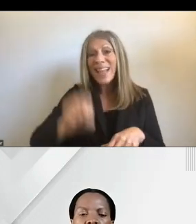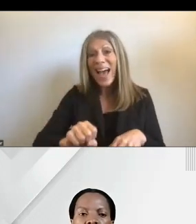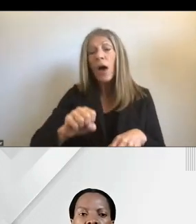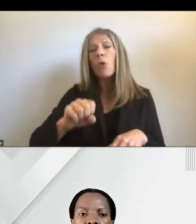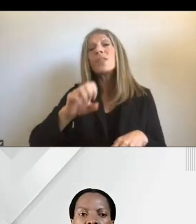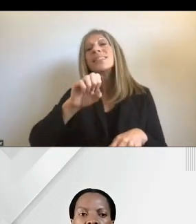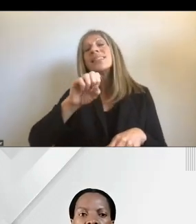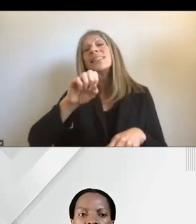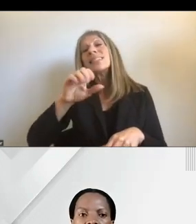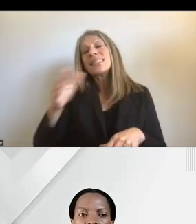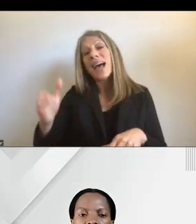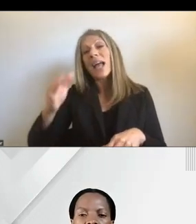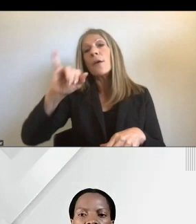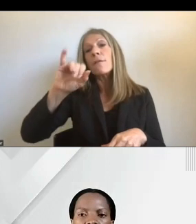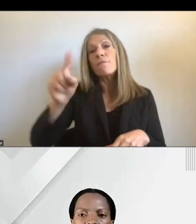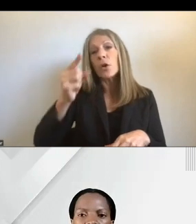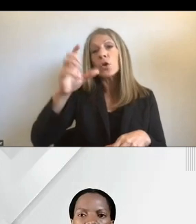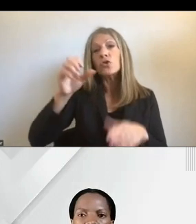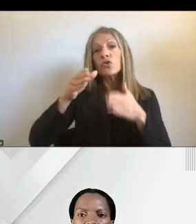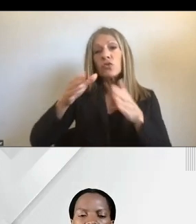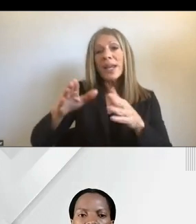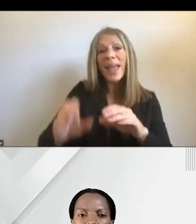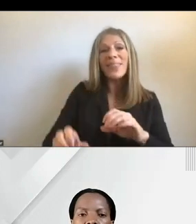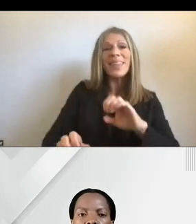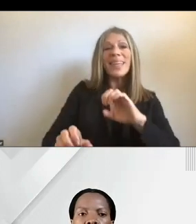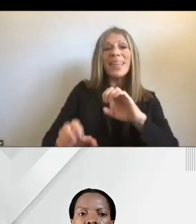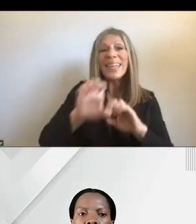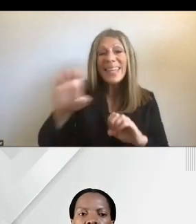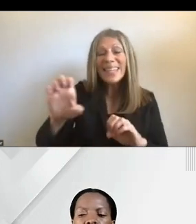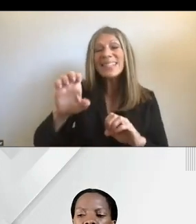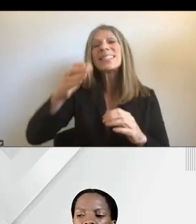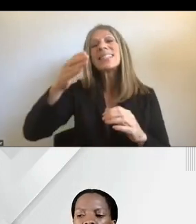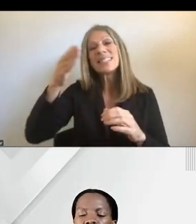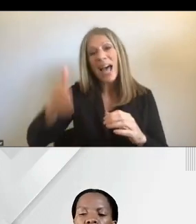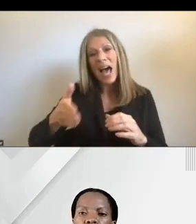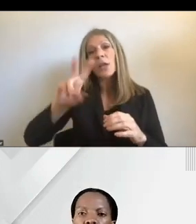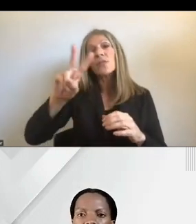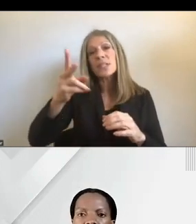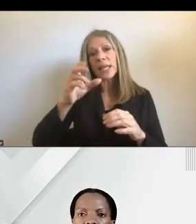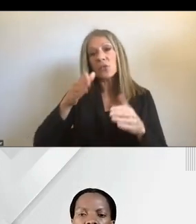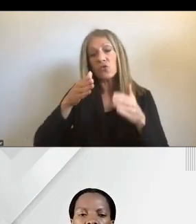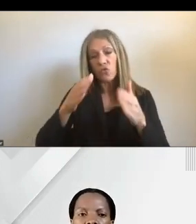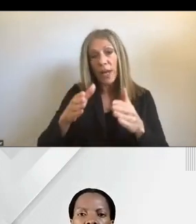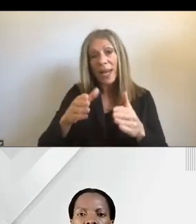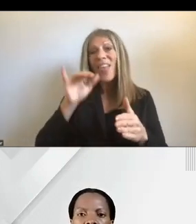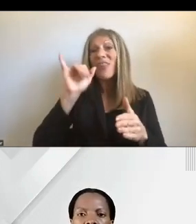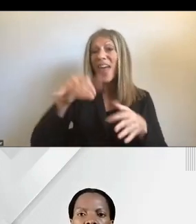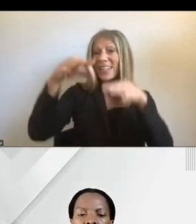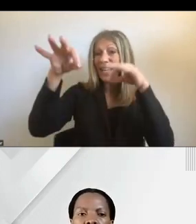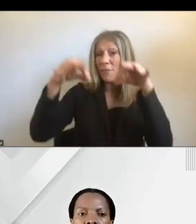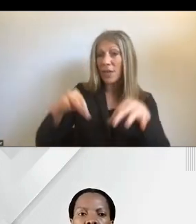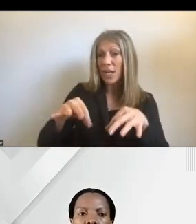and the east side of Second Street. This definition of block perimeter is used in the